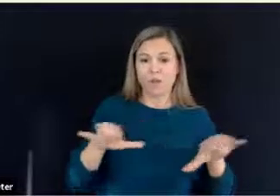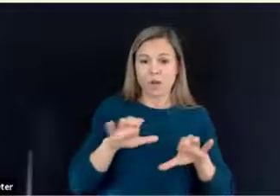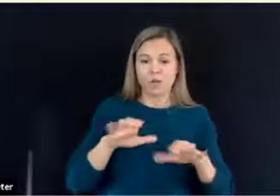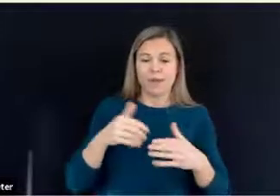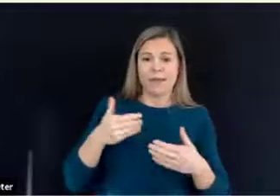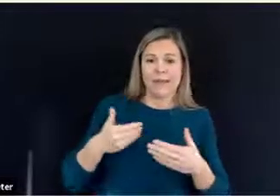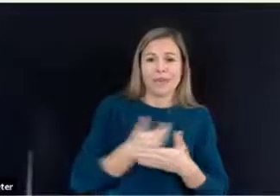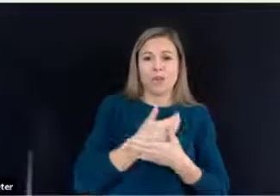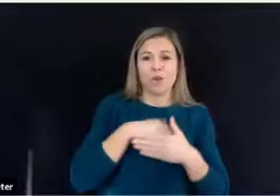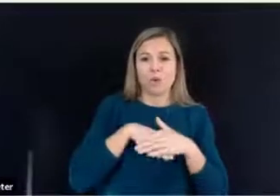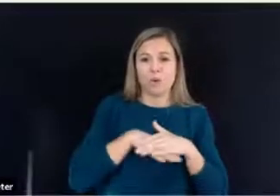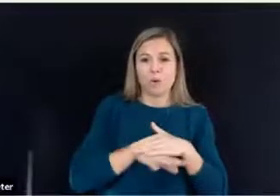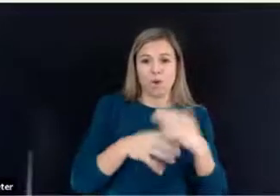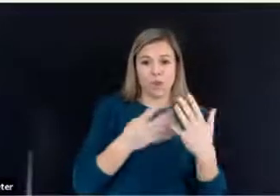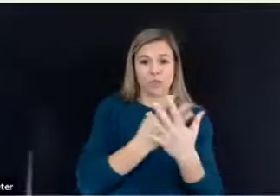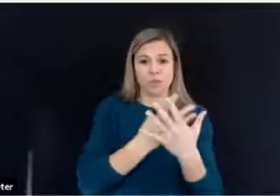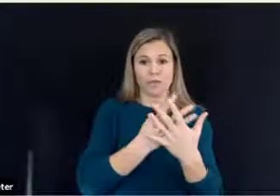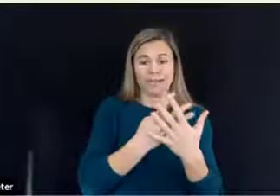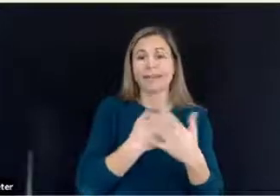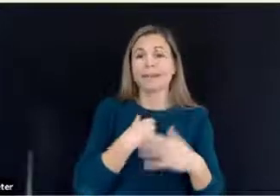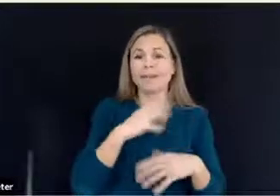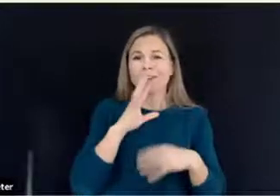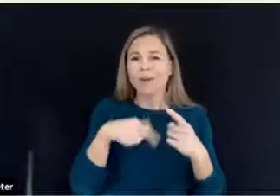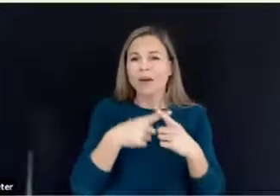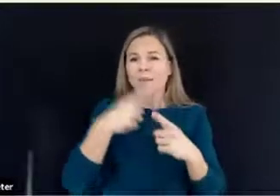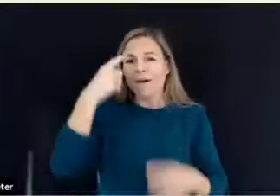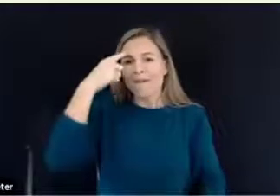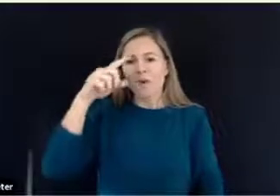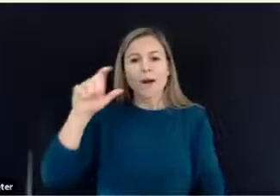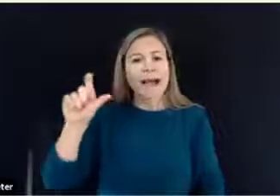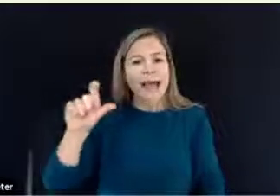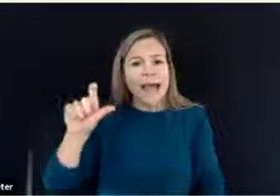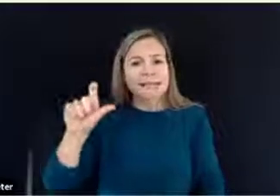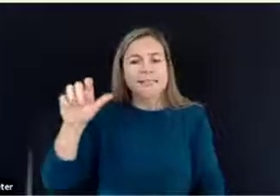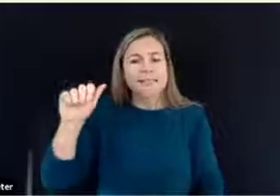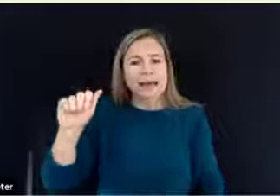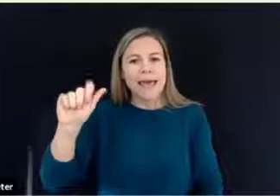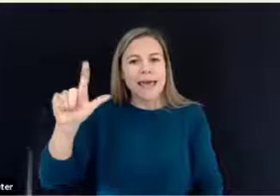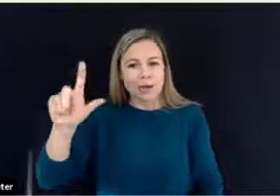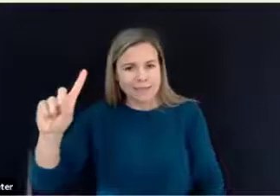for the remember the X-ALD, the X-linked adrenoleukodystrophy,